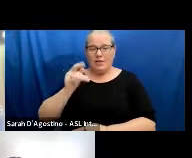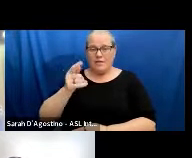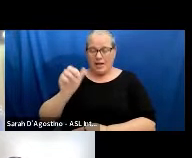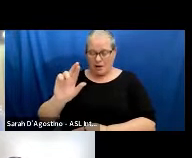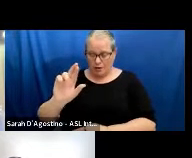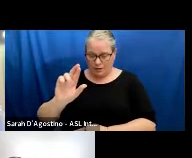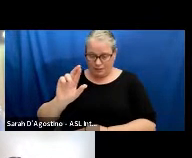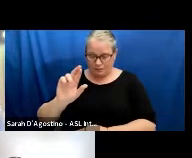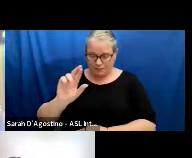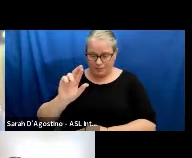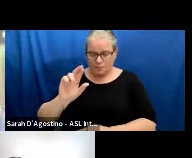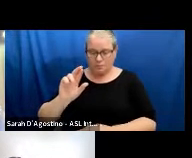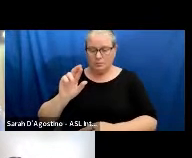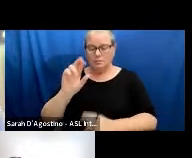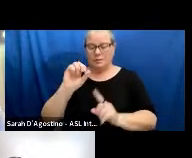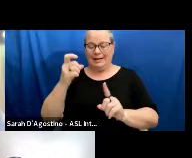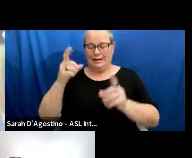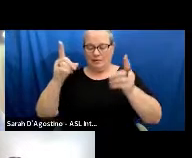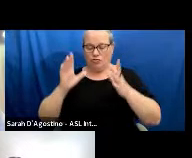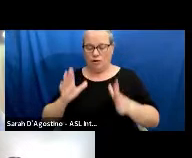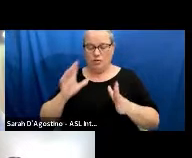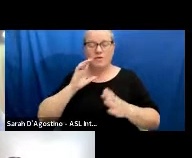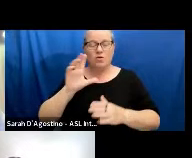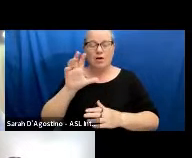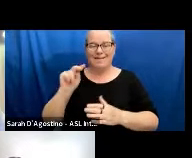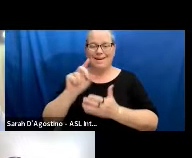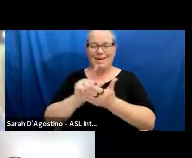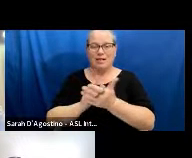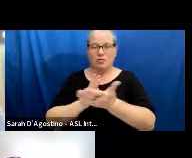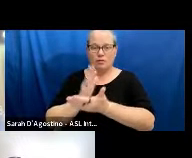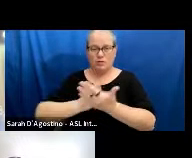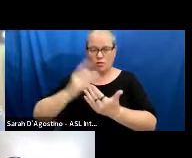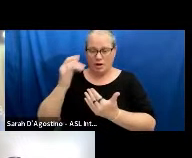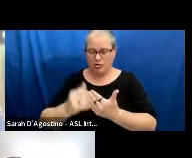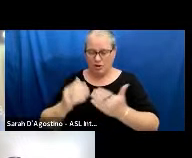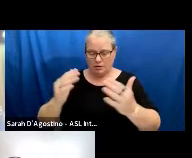of disability rights project medical legal partnership at the center for children's advocacy